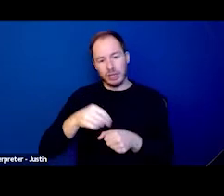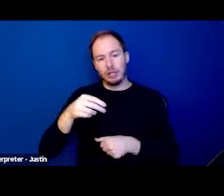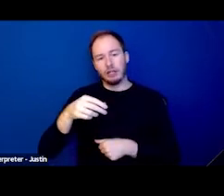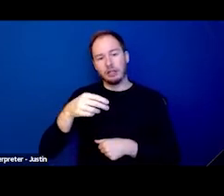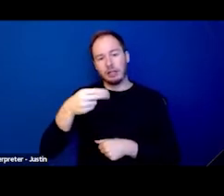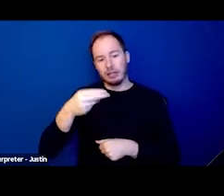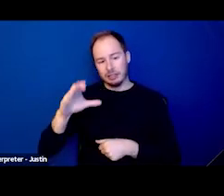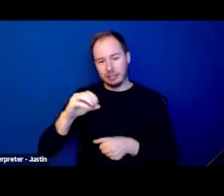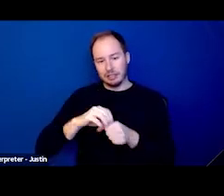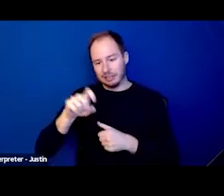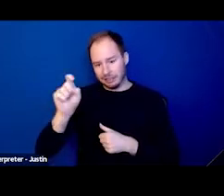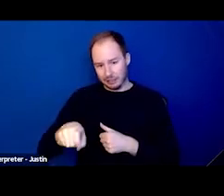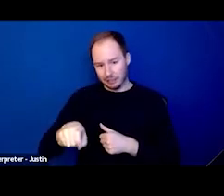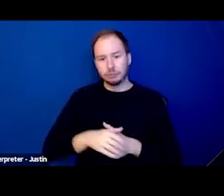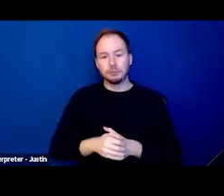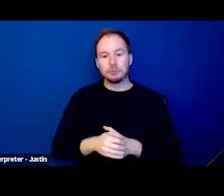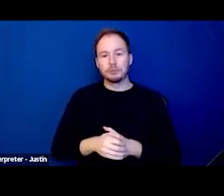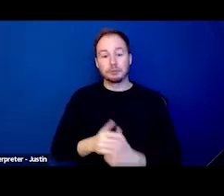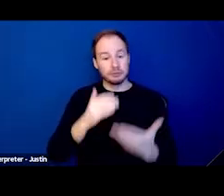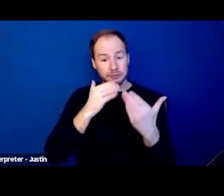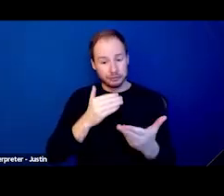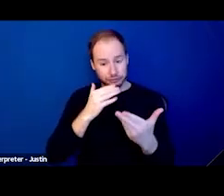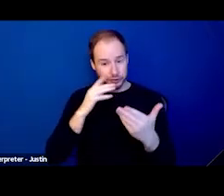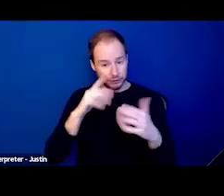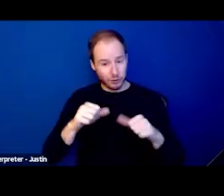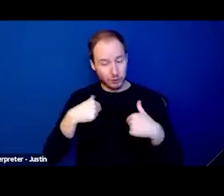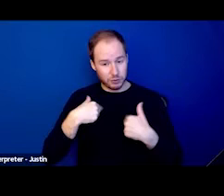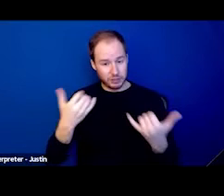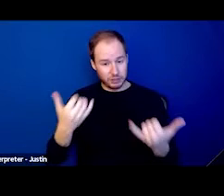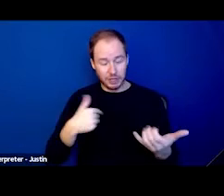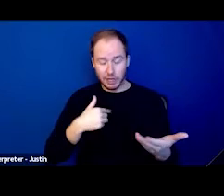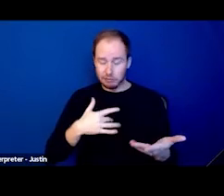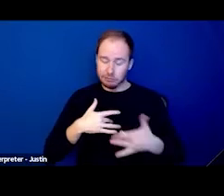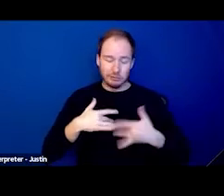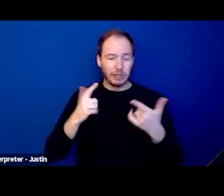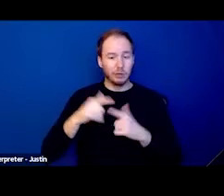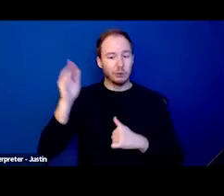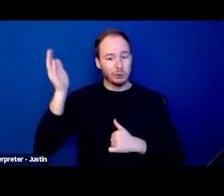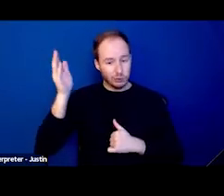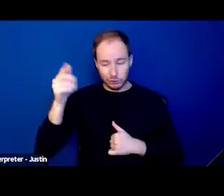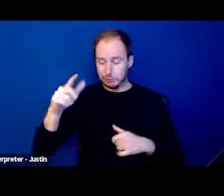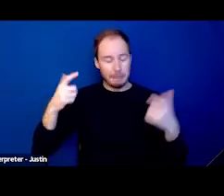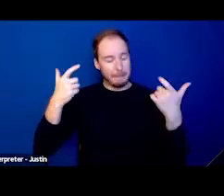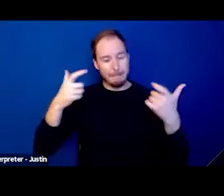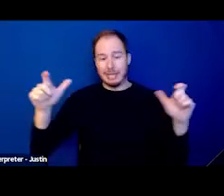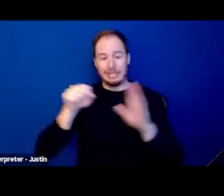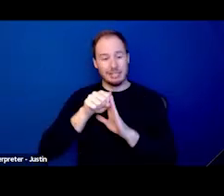Thank you so much for having me. I am delighted to be here to talk about what our big old state of Texas has been doing